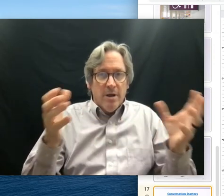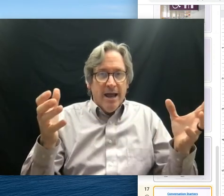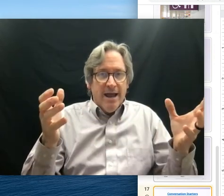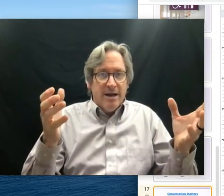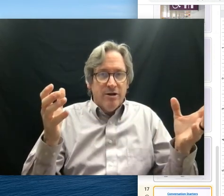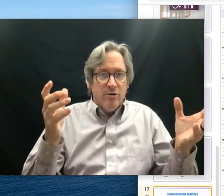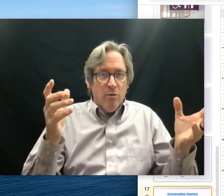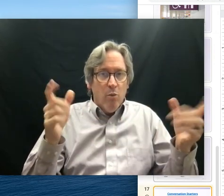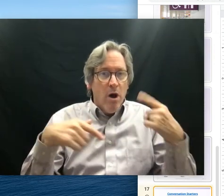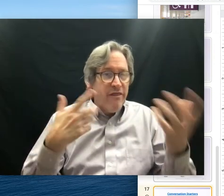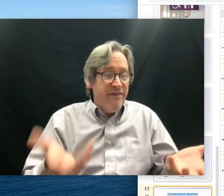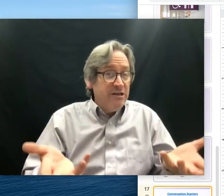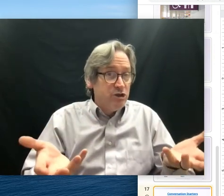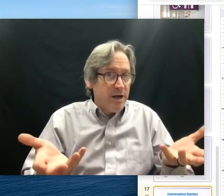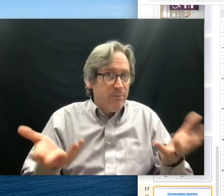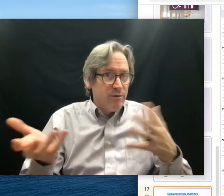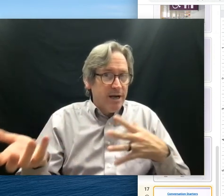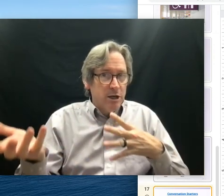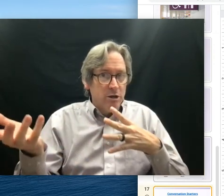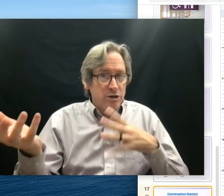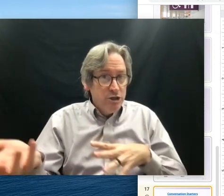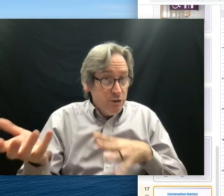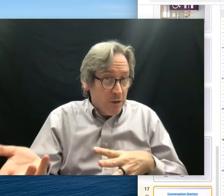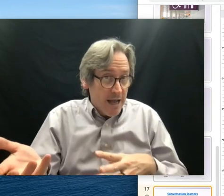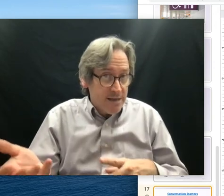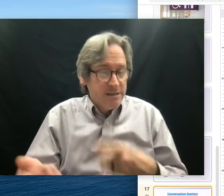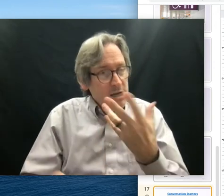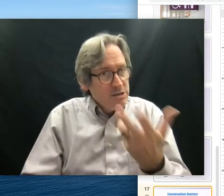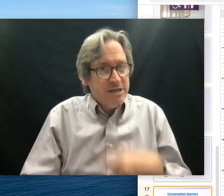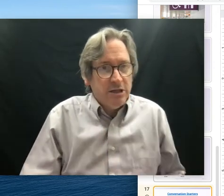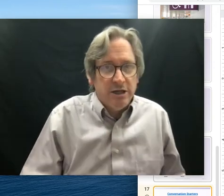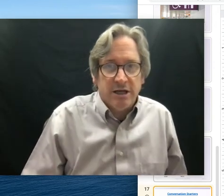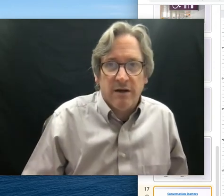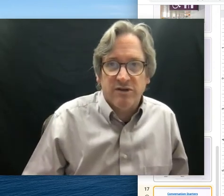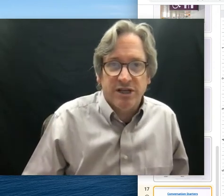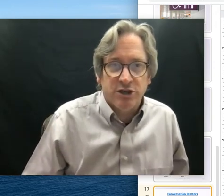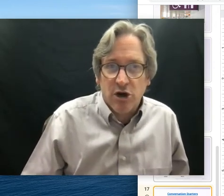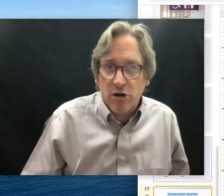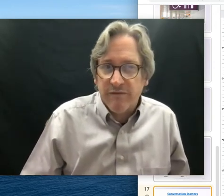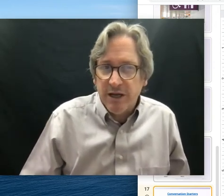and what things should i bring to class so take a look at the conversation starter videos